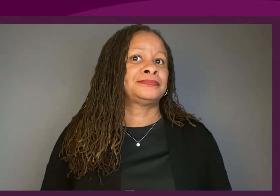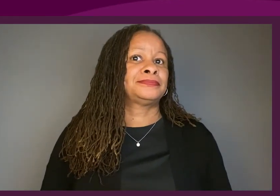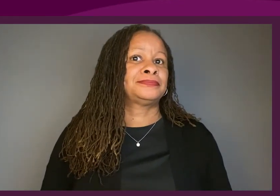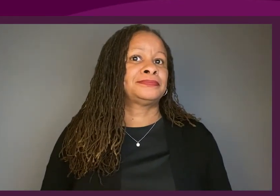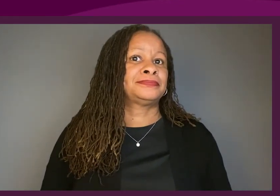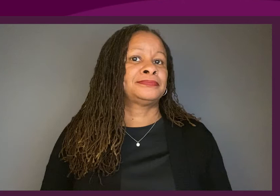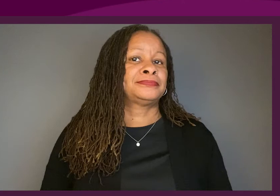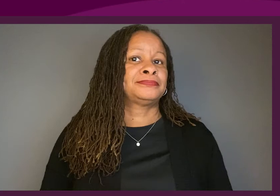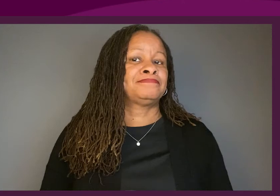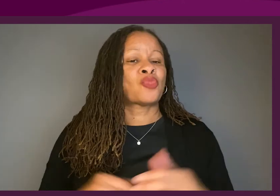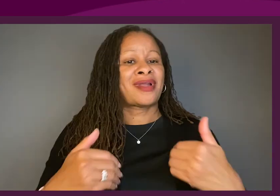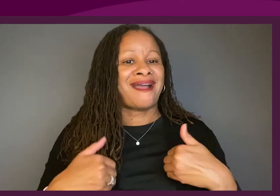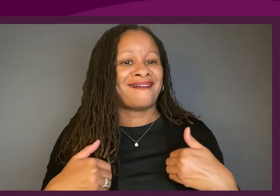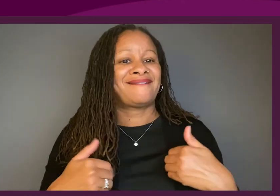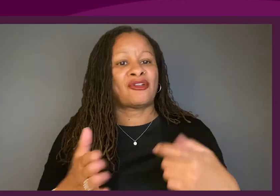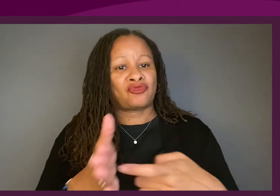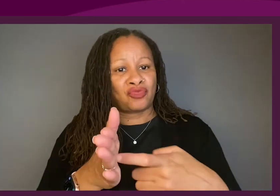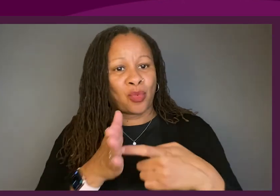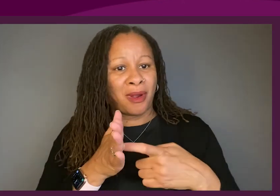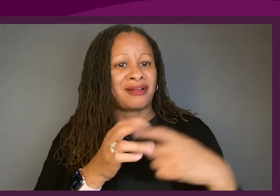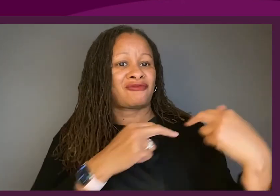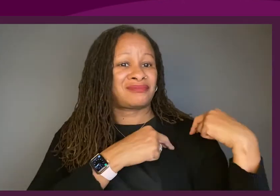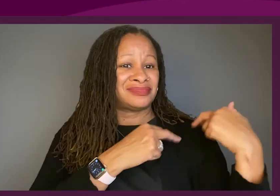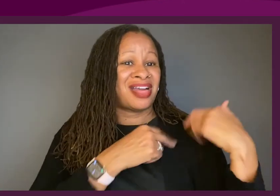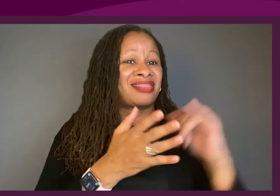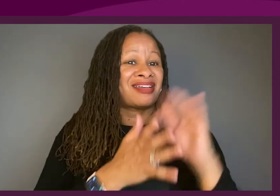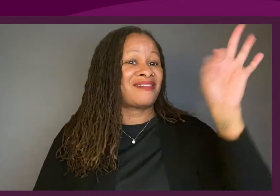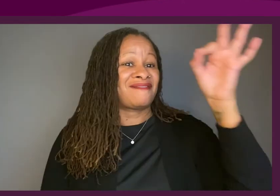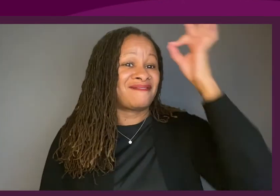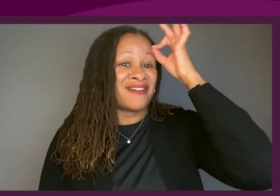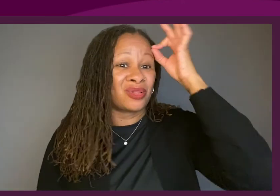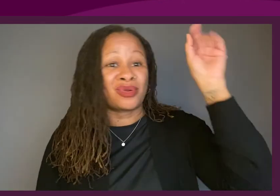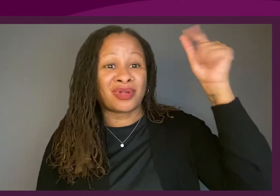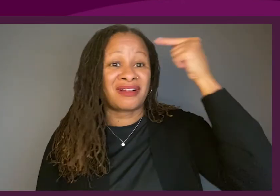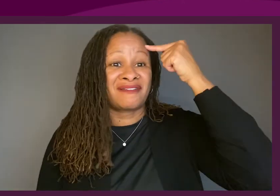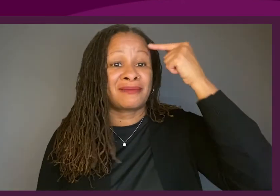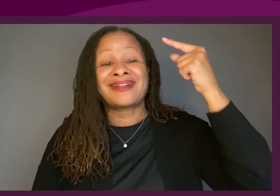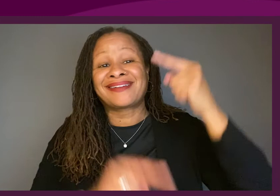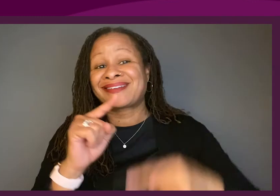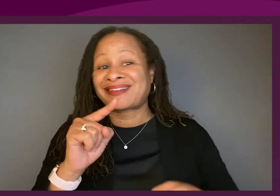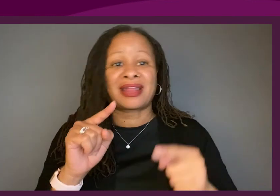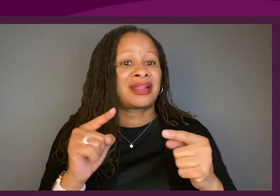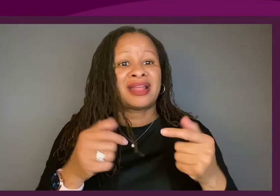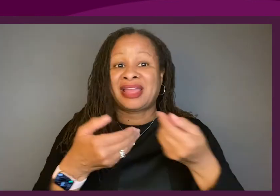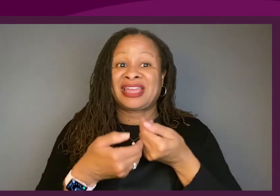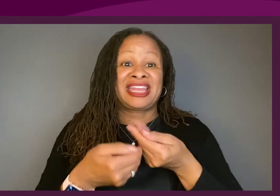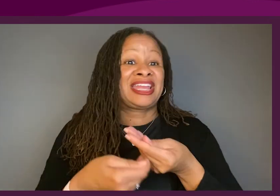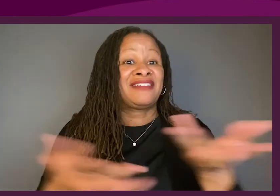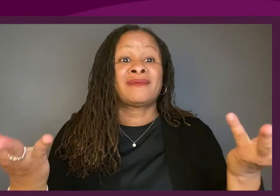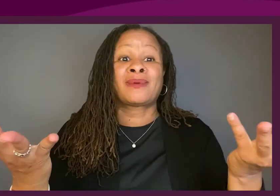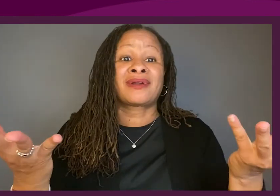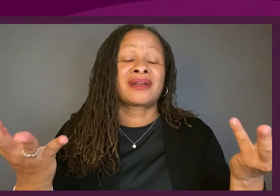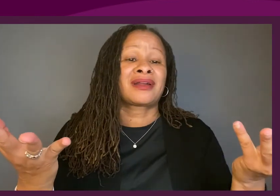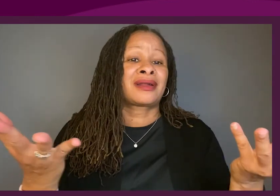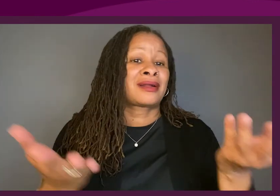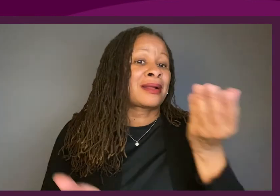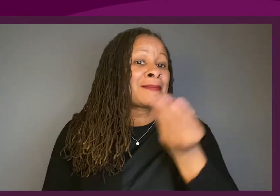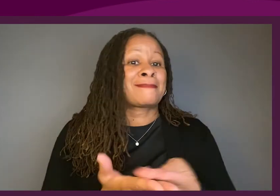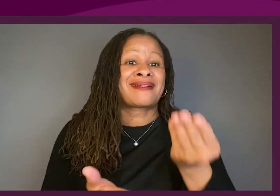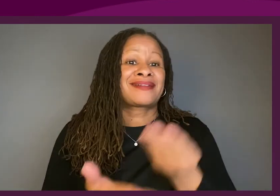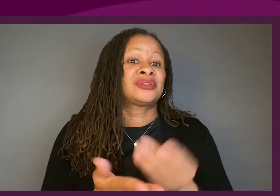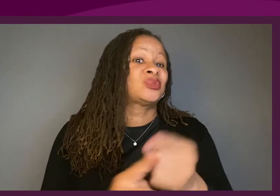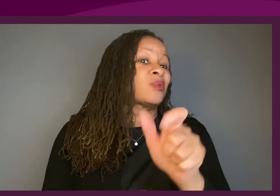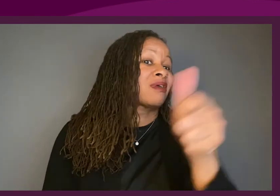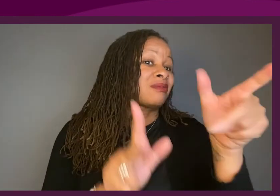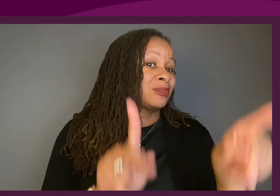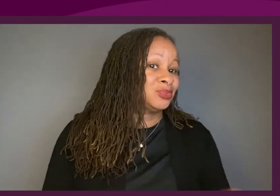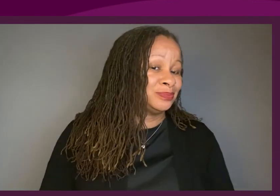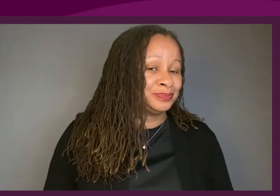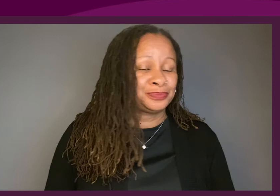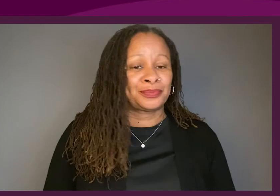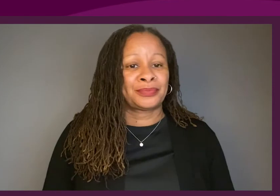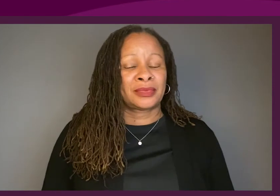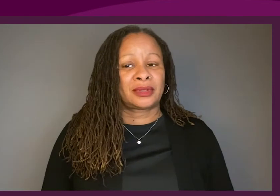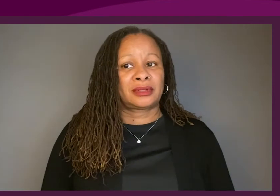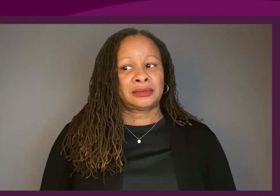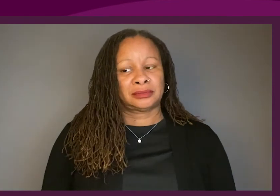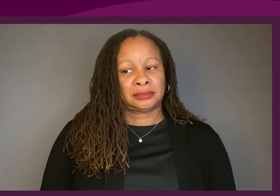So once there's been a federal disaster declared in addition those disability civil rights